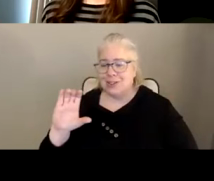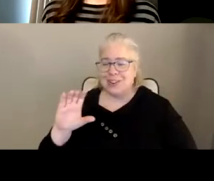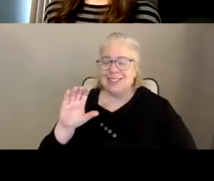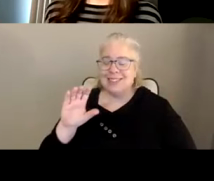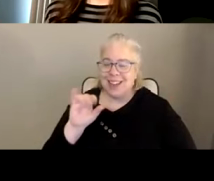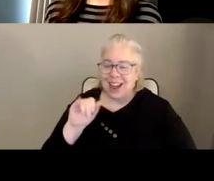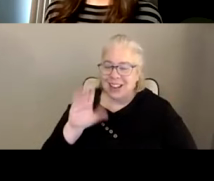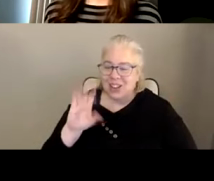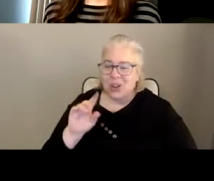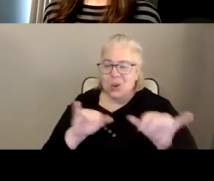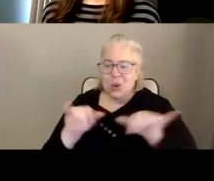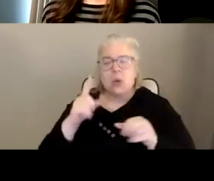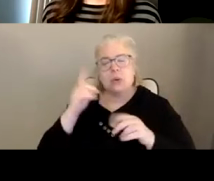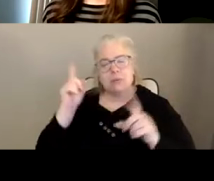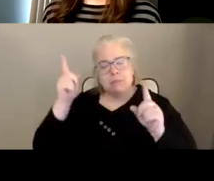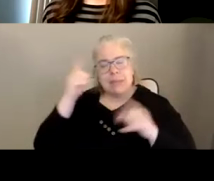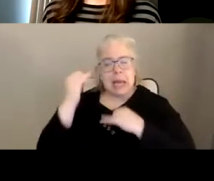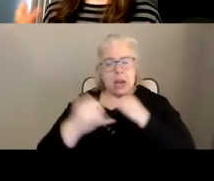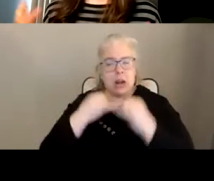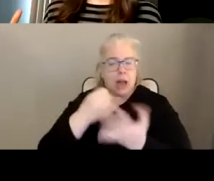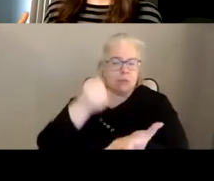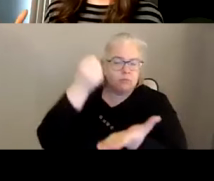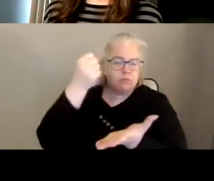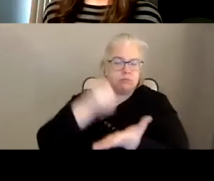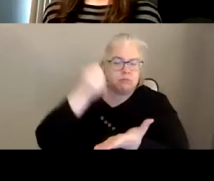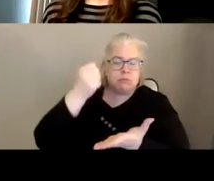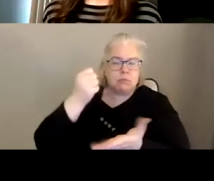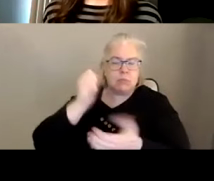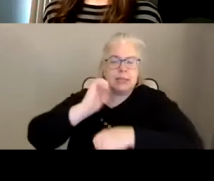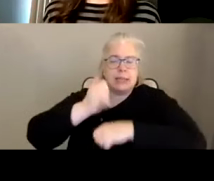These are international standards that are set by an international body.